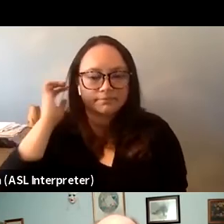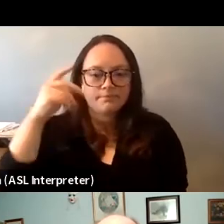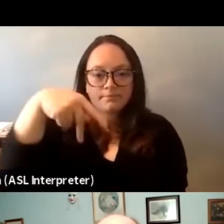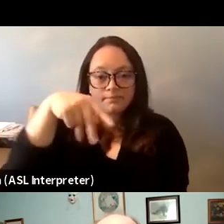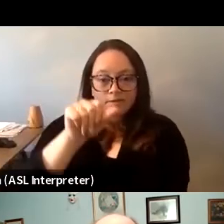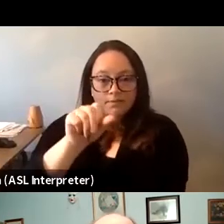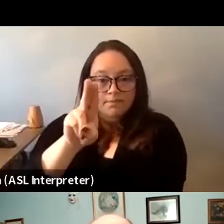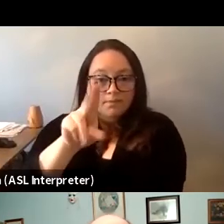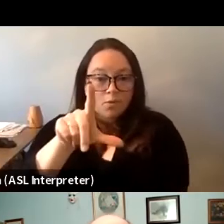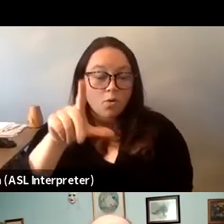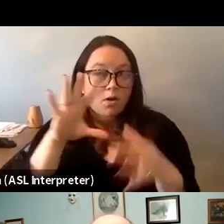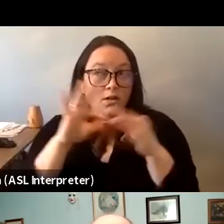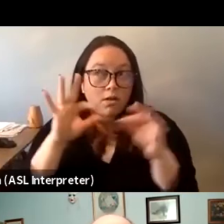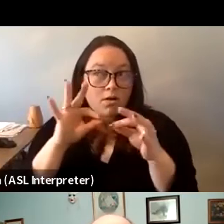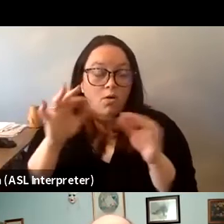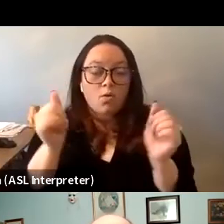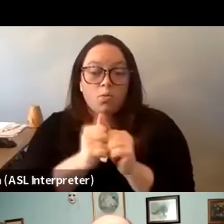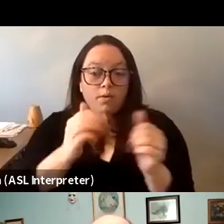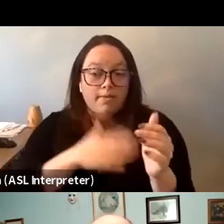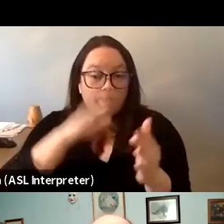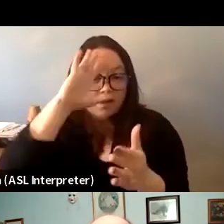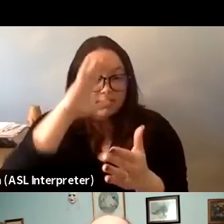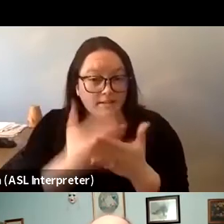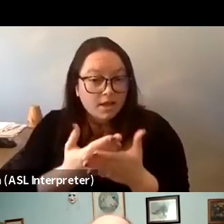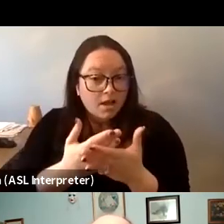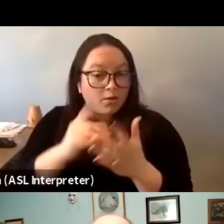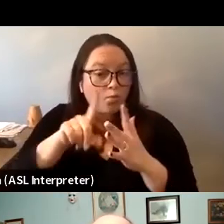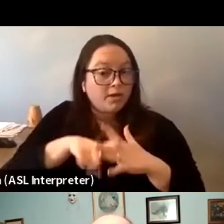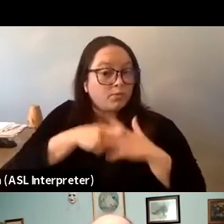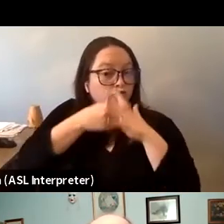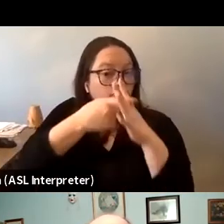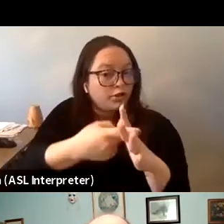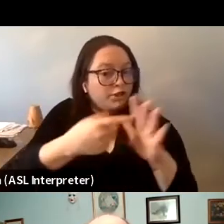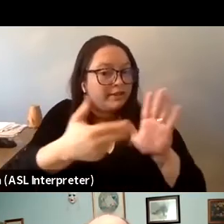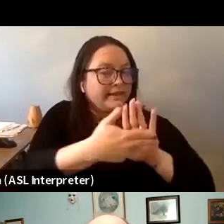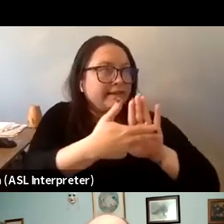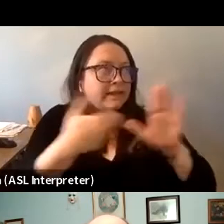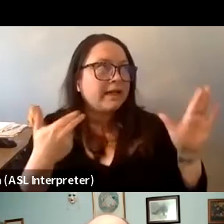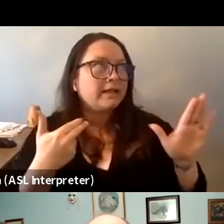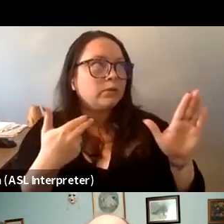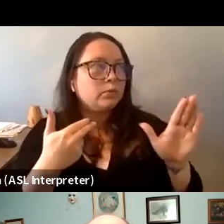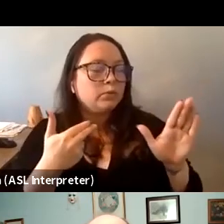With my son, when he was originally diagnosed, it was